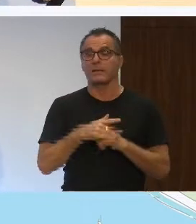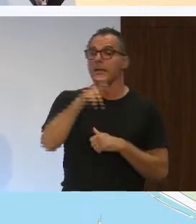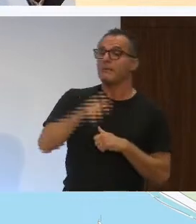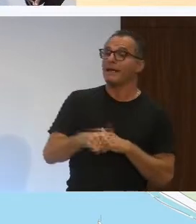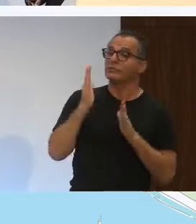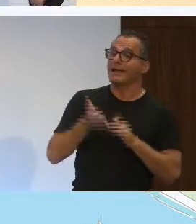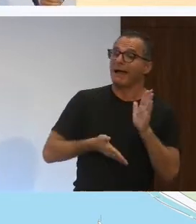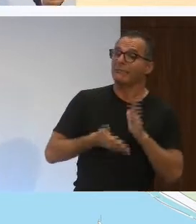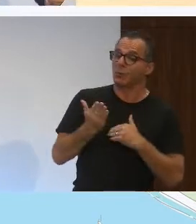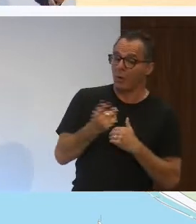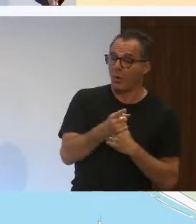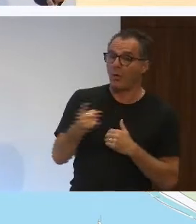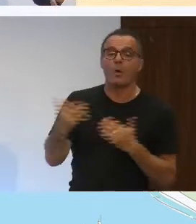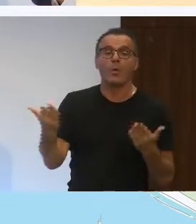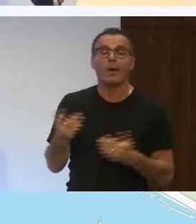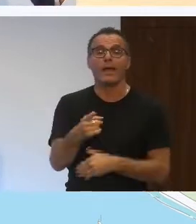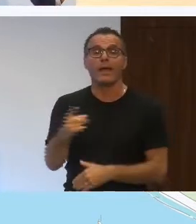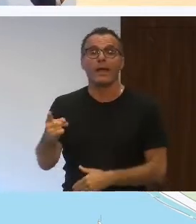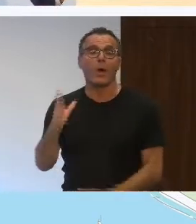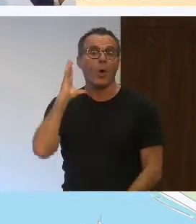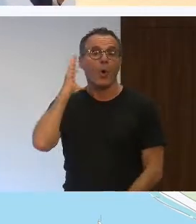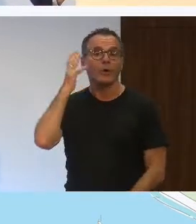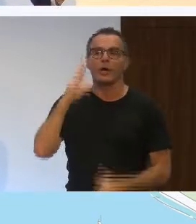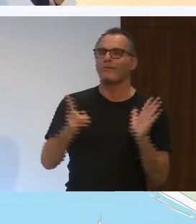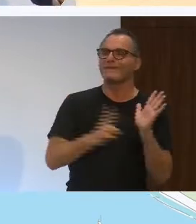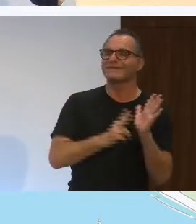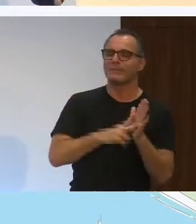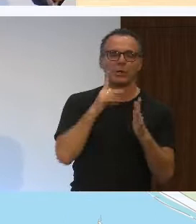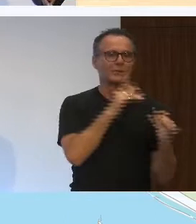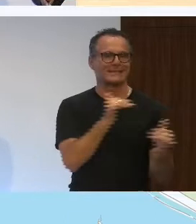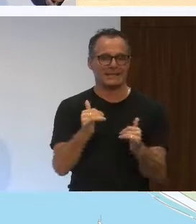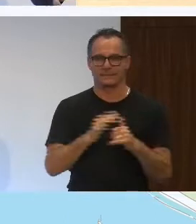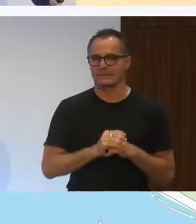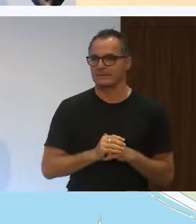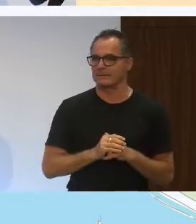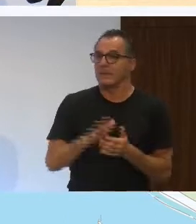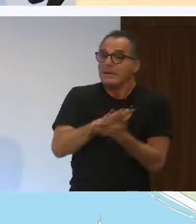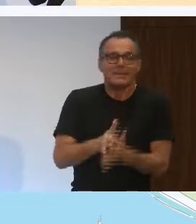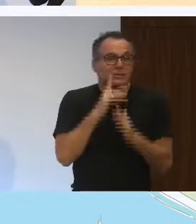if you had dizziness, too, something called audio vestibular tests. Essentially, we check that he inner ear is working well.